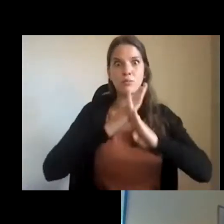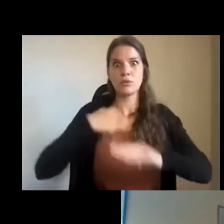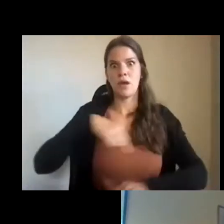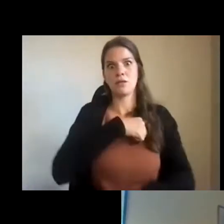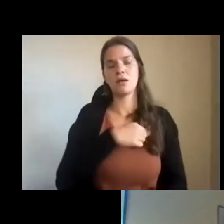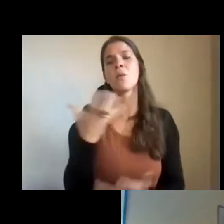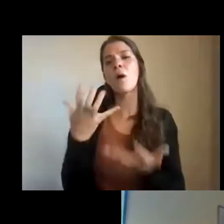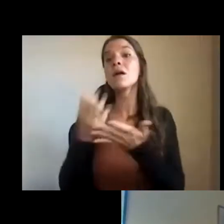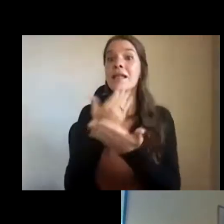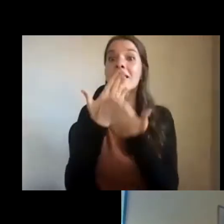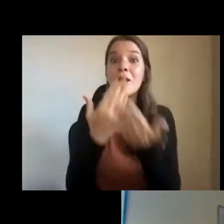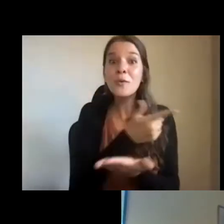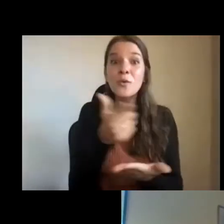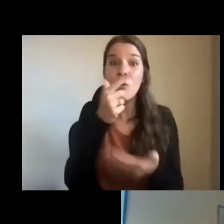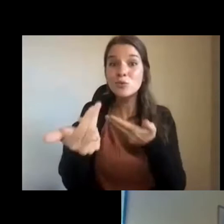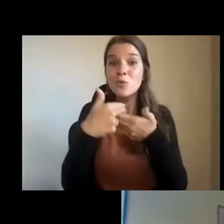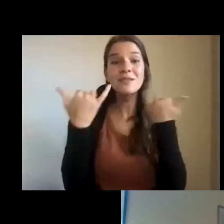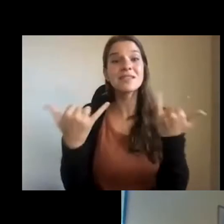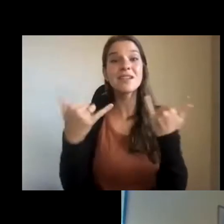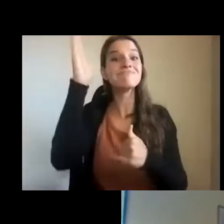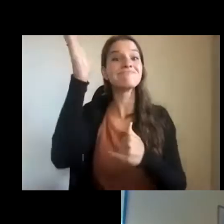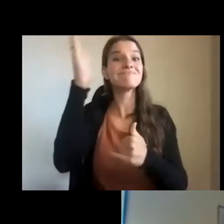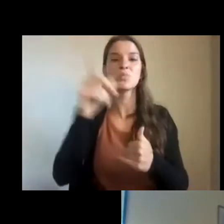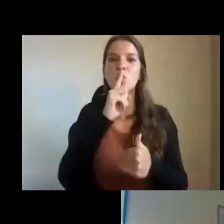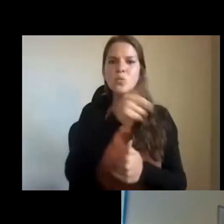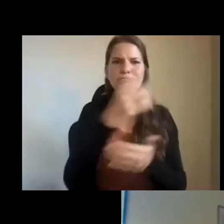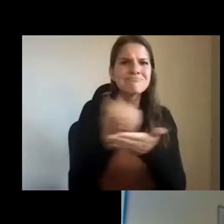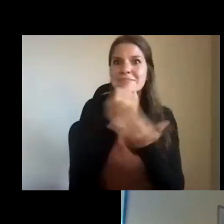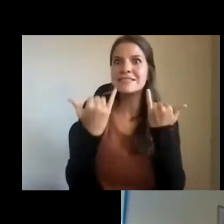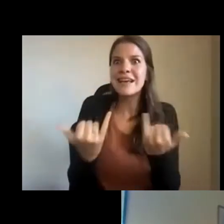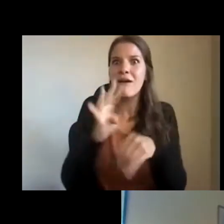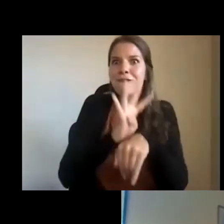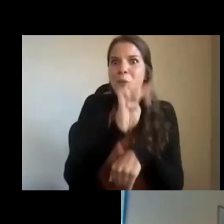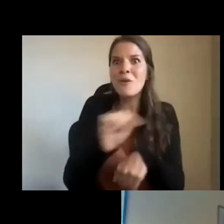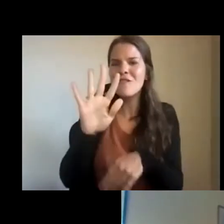you to everyone who's on the call who's taken time out of their day to join us in this conversation.